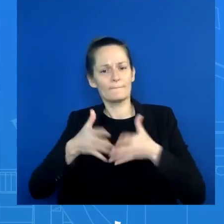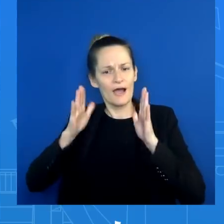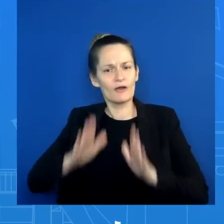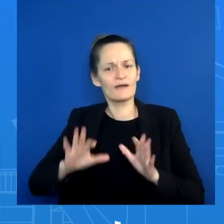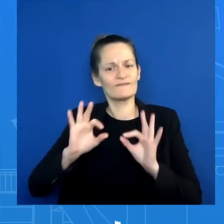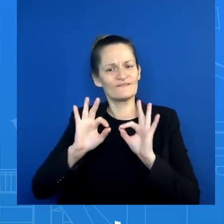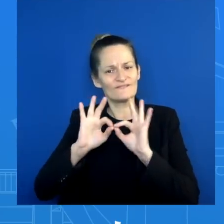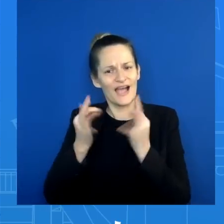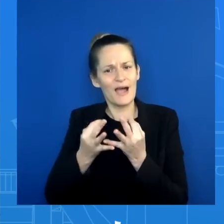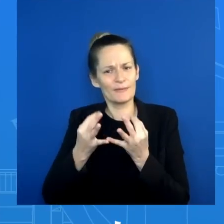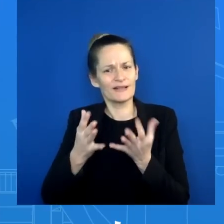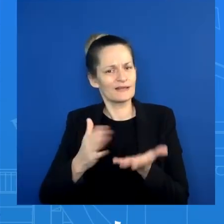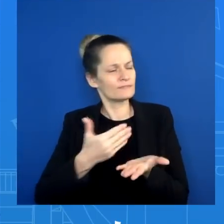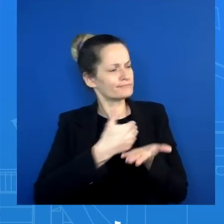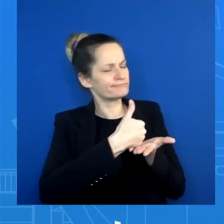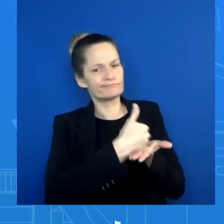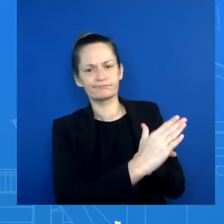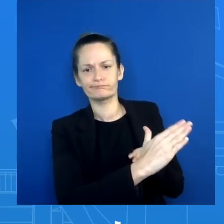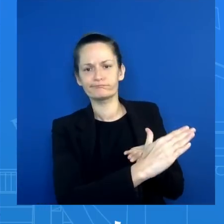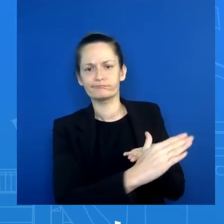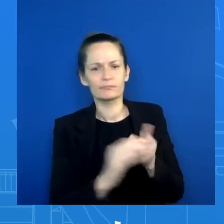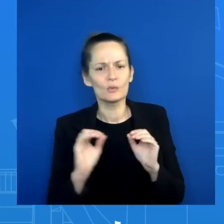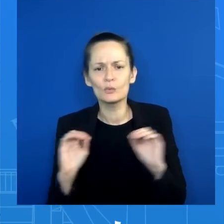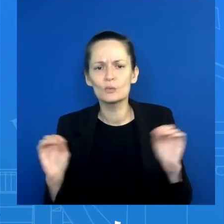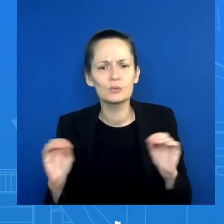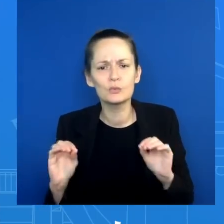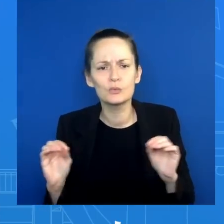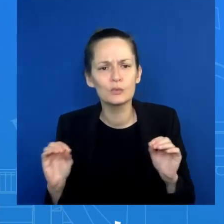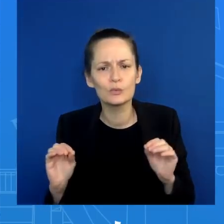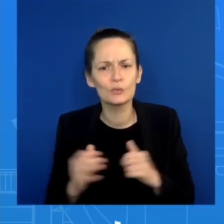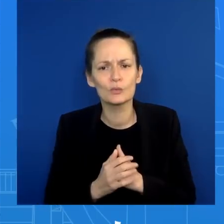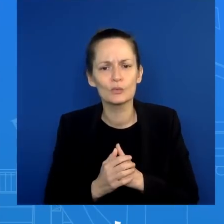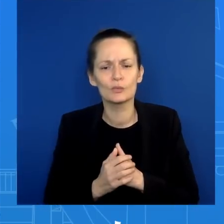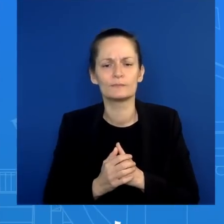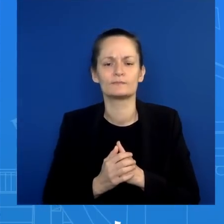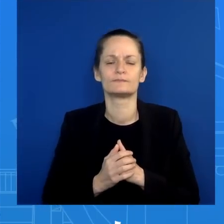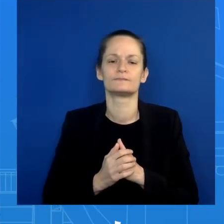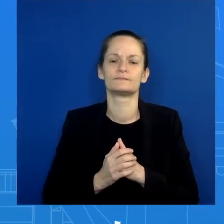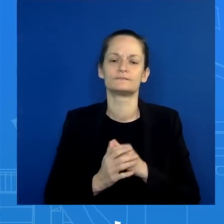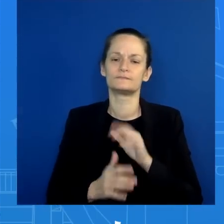Ms. Jean-Pierre: So secretary and ambassador and one, make sure I give her the right title.